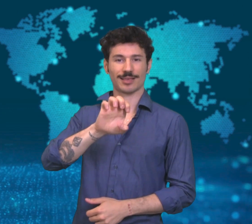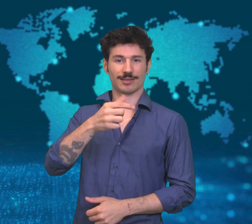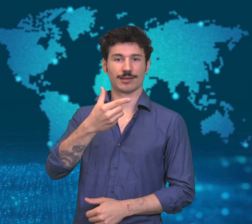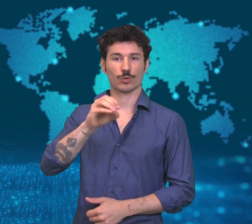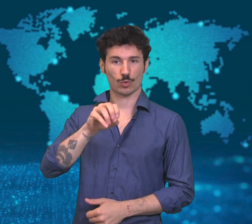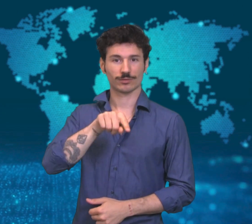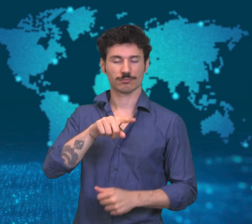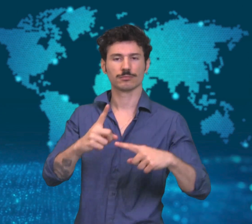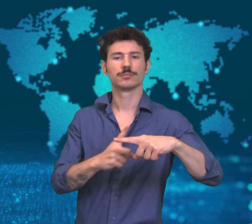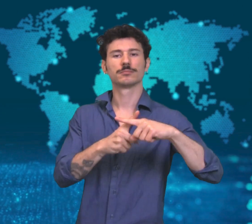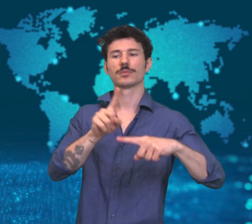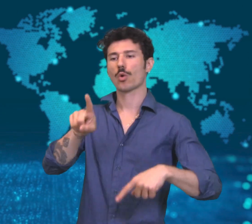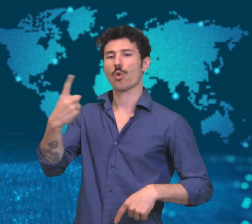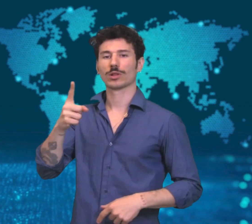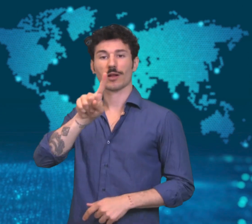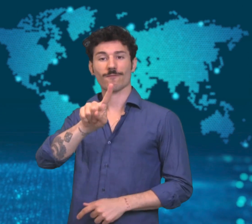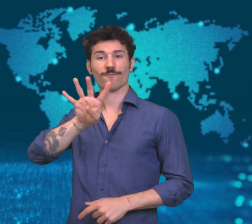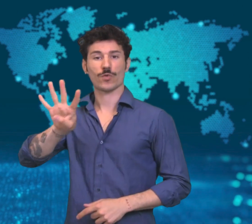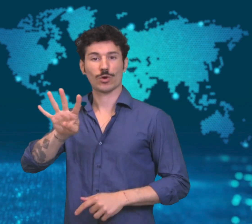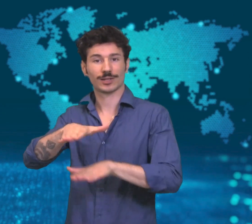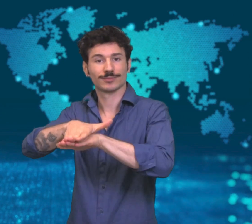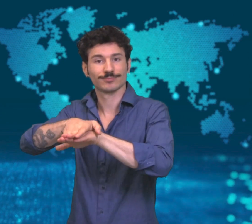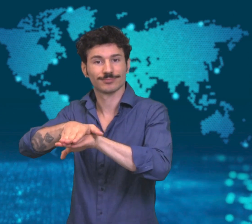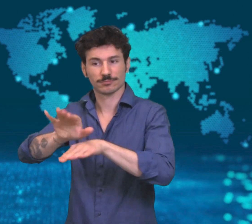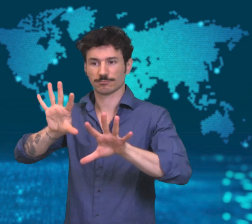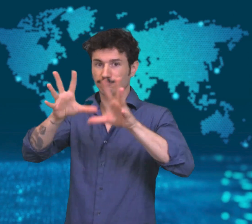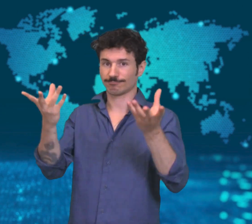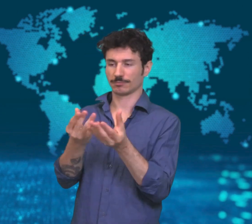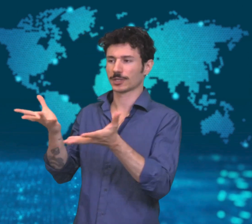along with 14 other male tortoises,